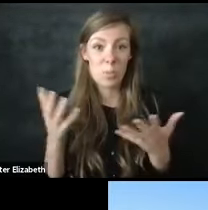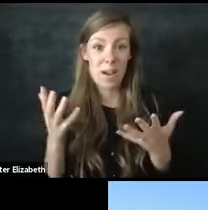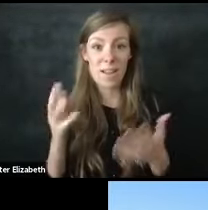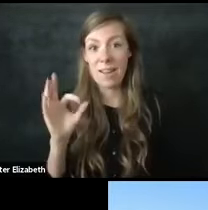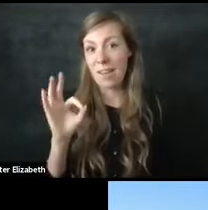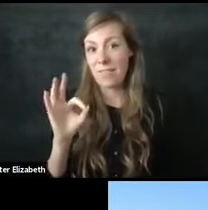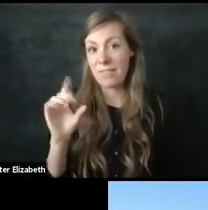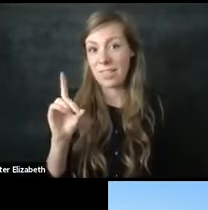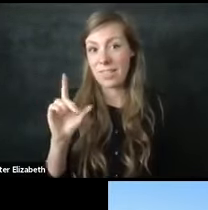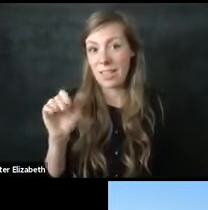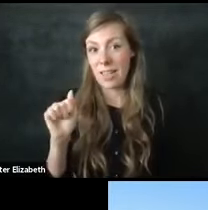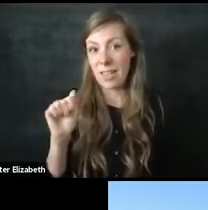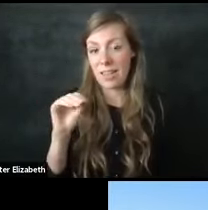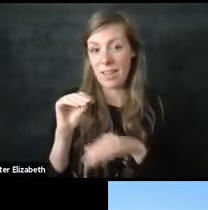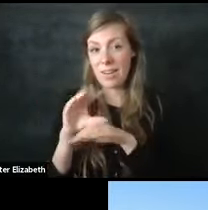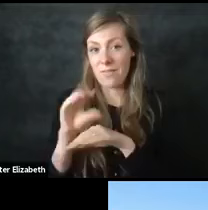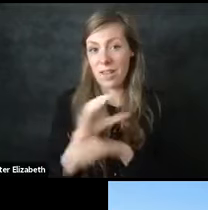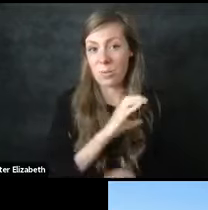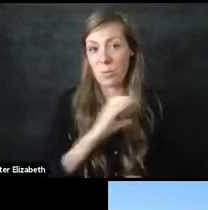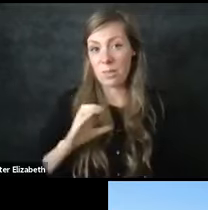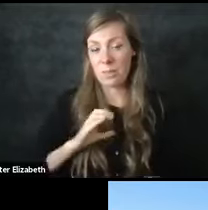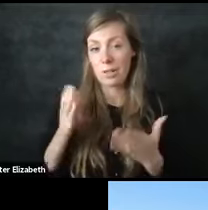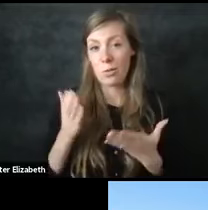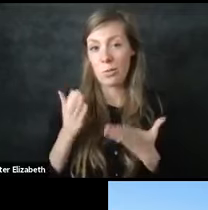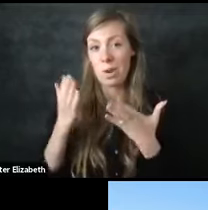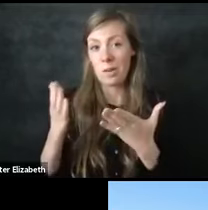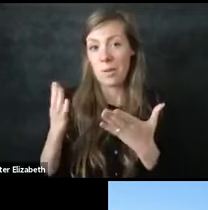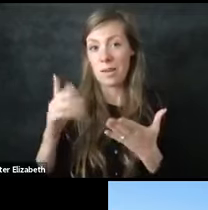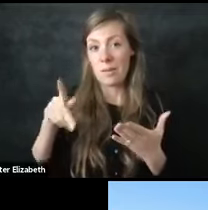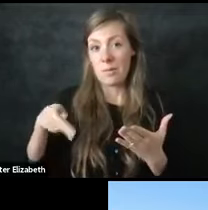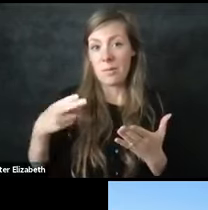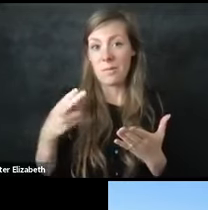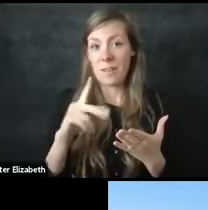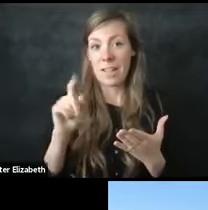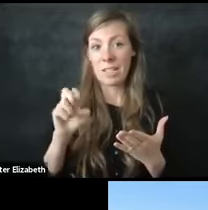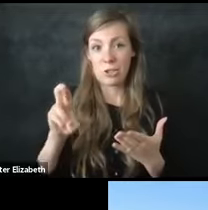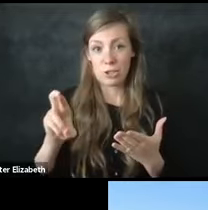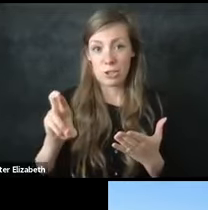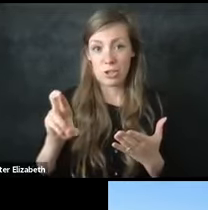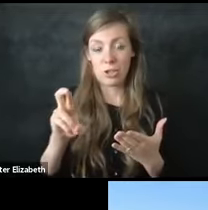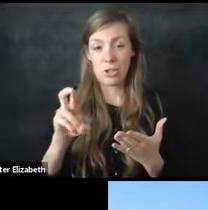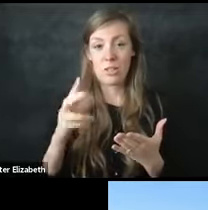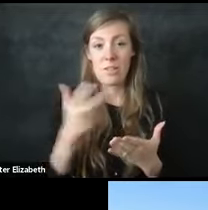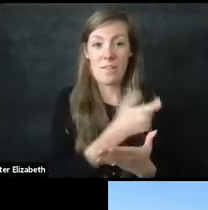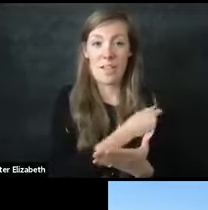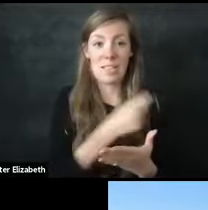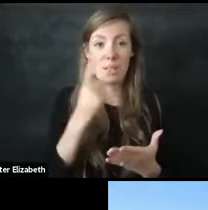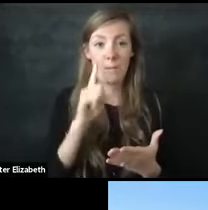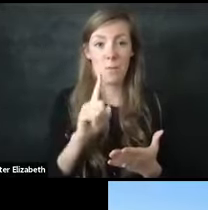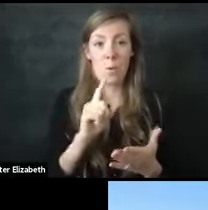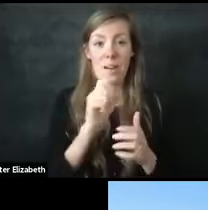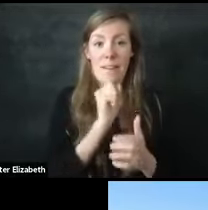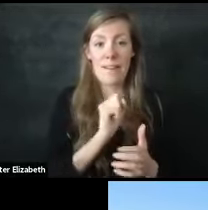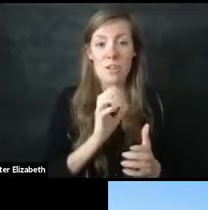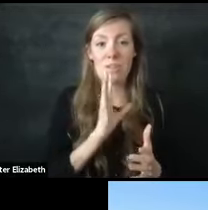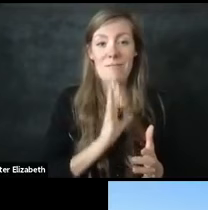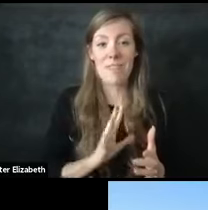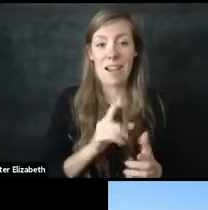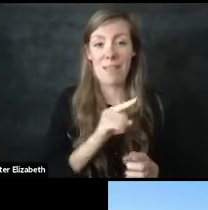Advisory Committee recommended the Pfizer vaccine for five to eleven years. This is the key first step in the process